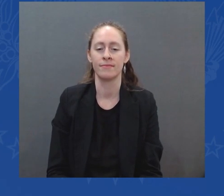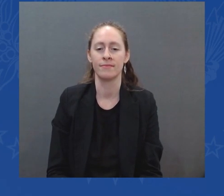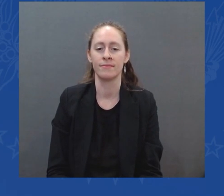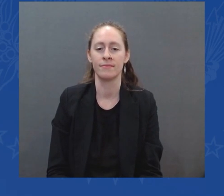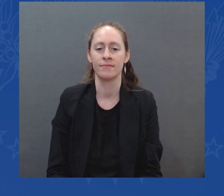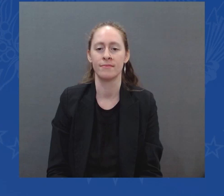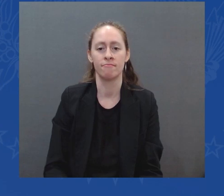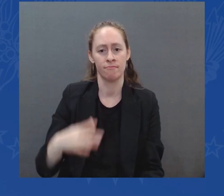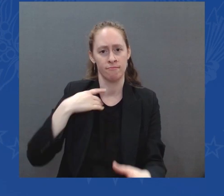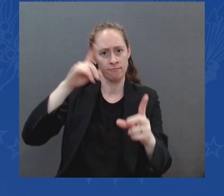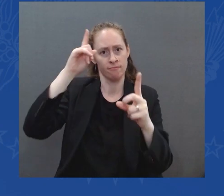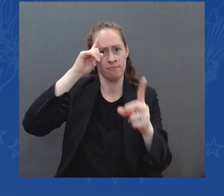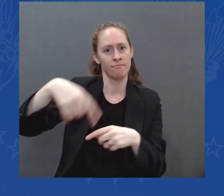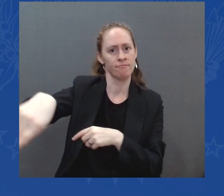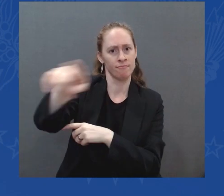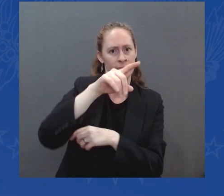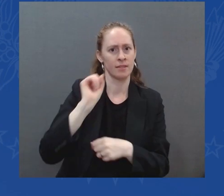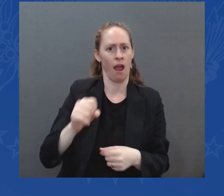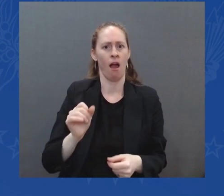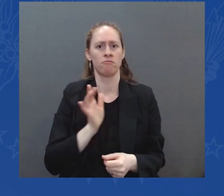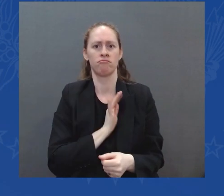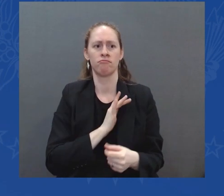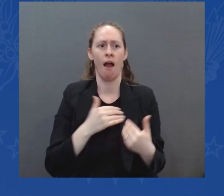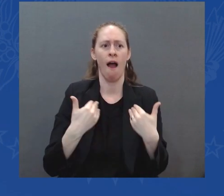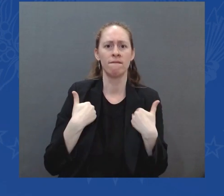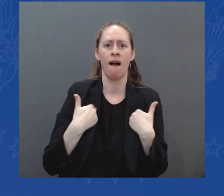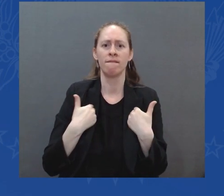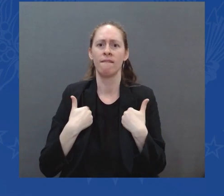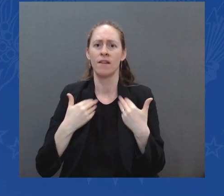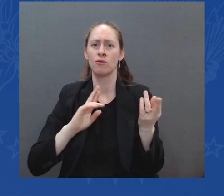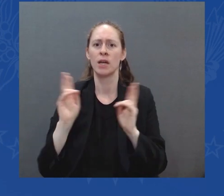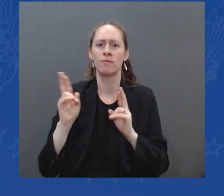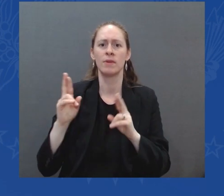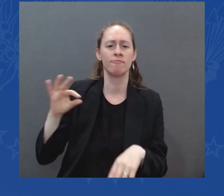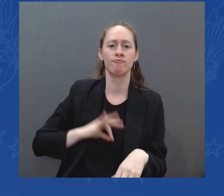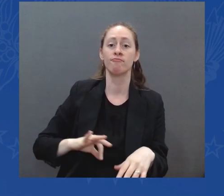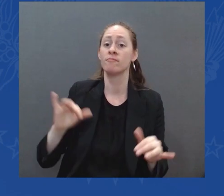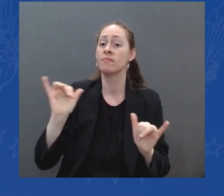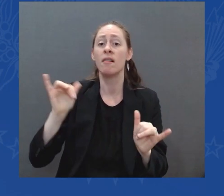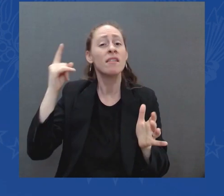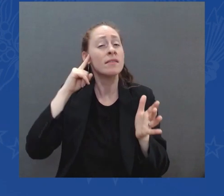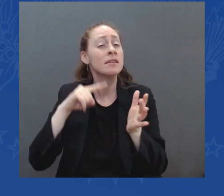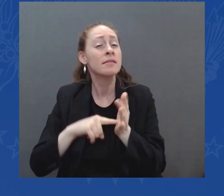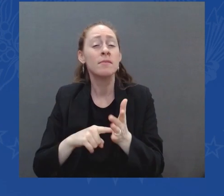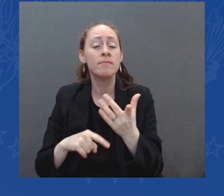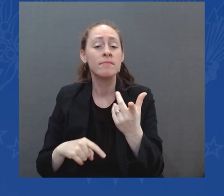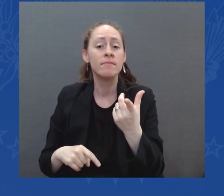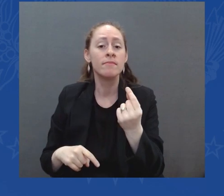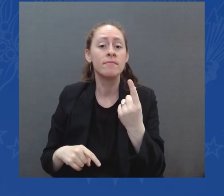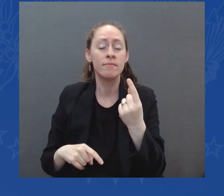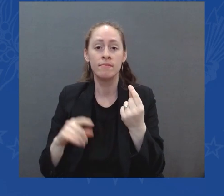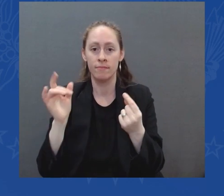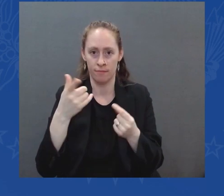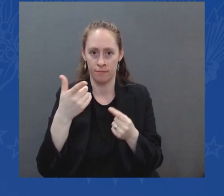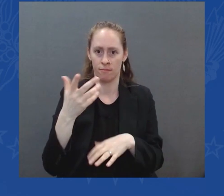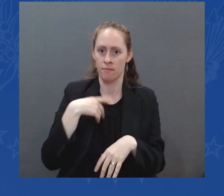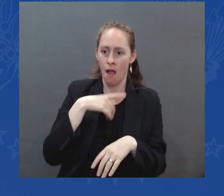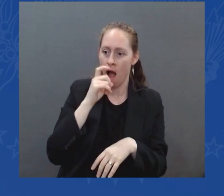is going to be required. That means hundreds of dollars in savings for families at the pump. We're also setting similar standards for appliances --